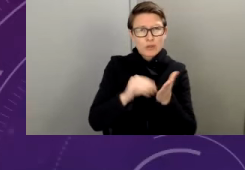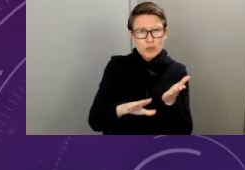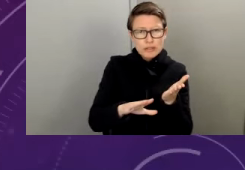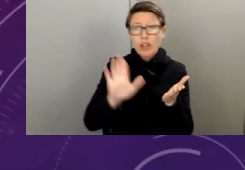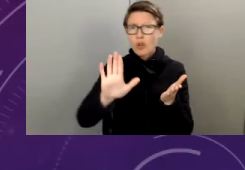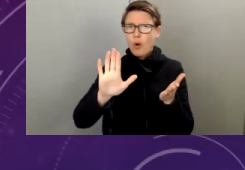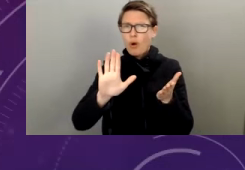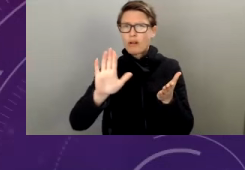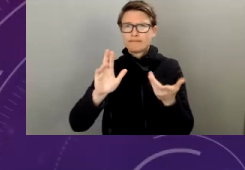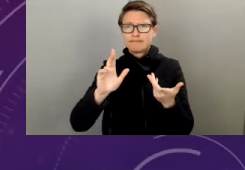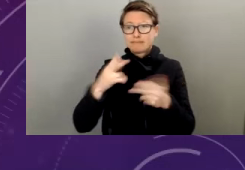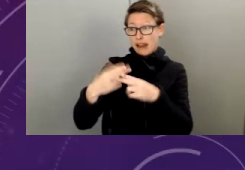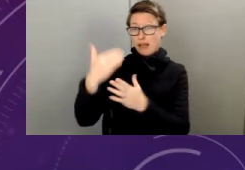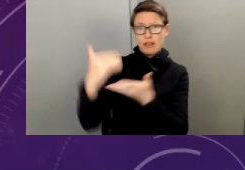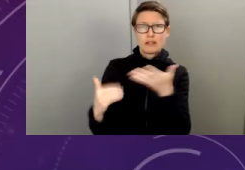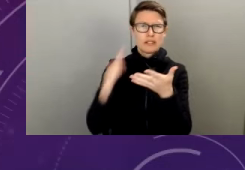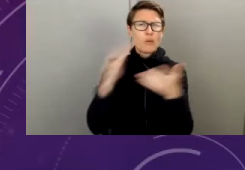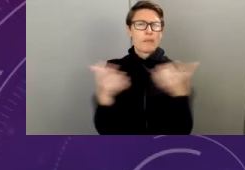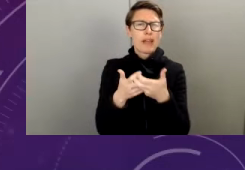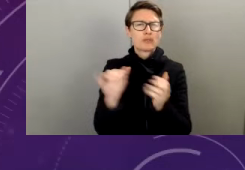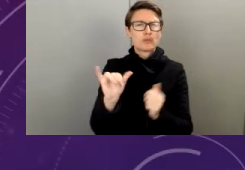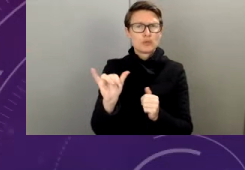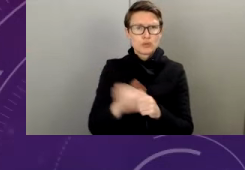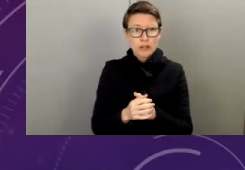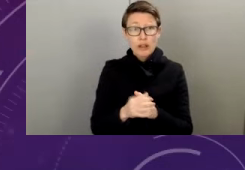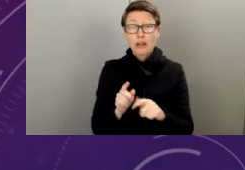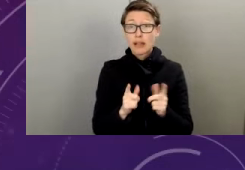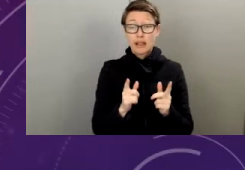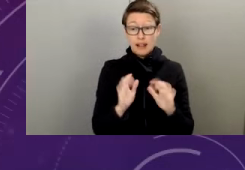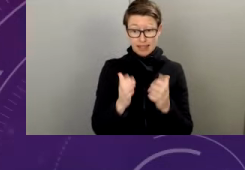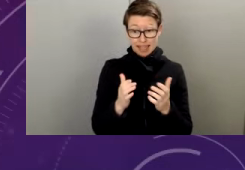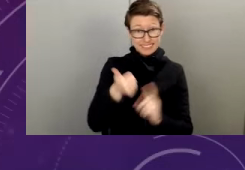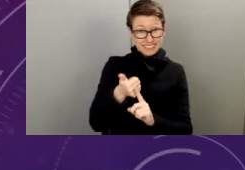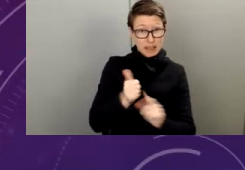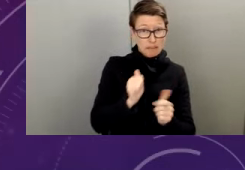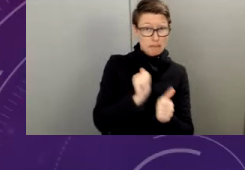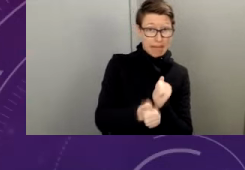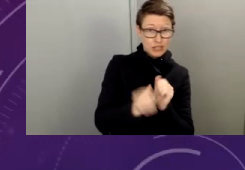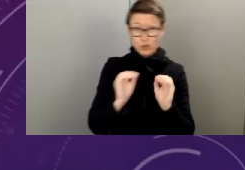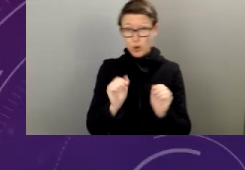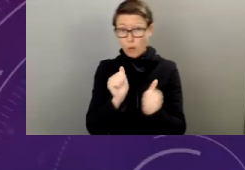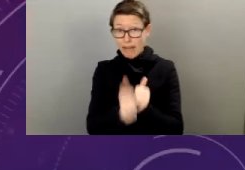when we go over the requirements, but pass no pass classes. So there's been some confusion sometimes when